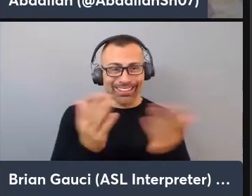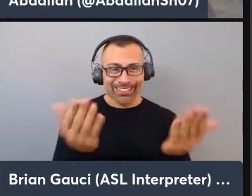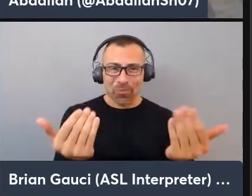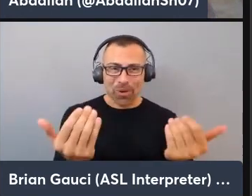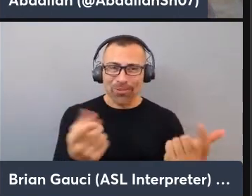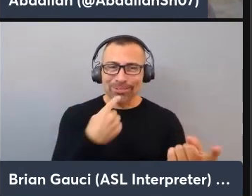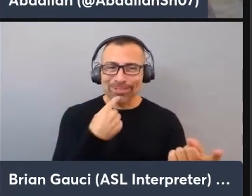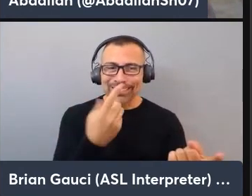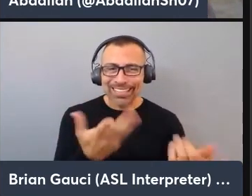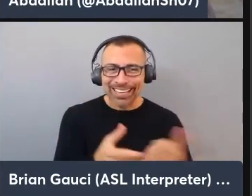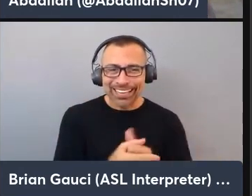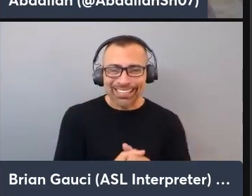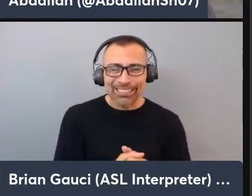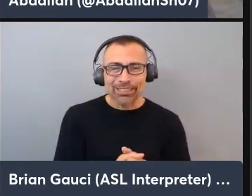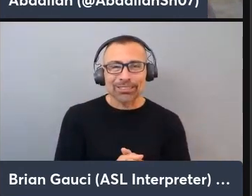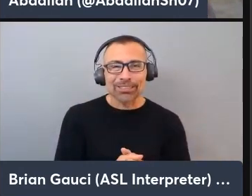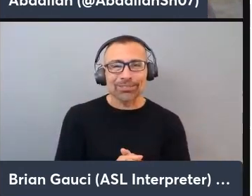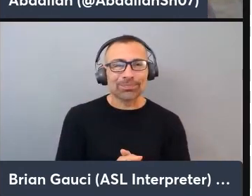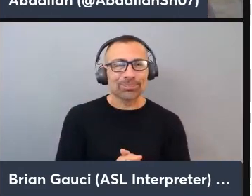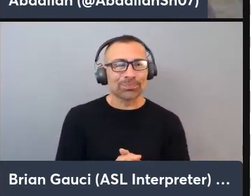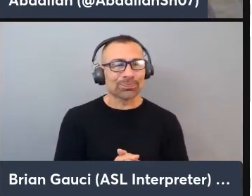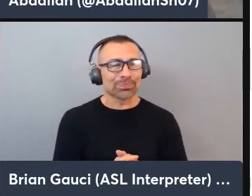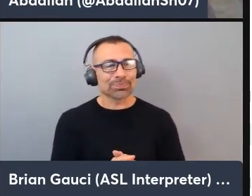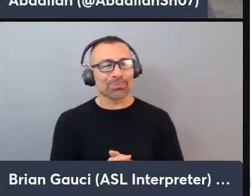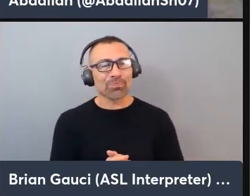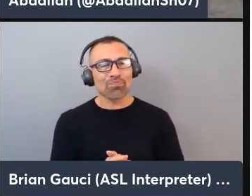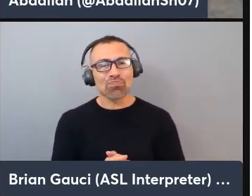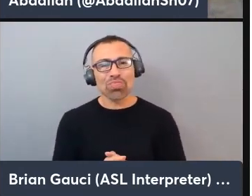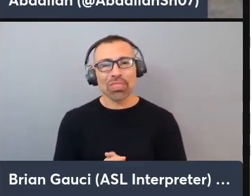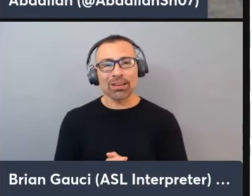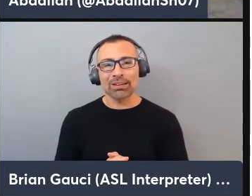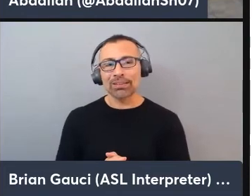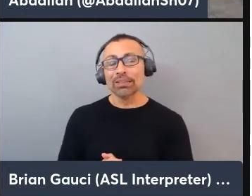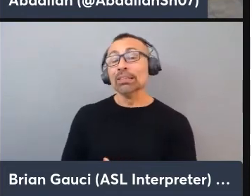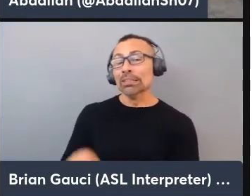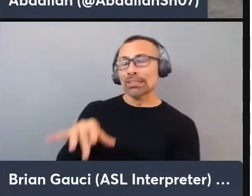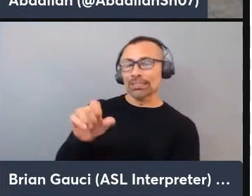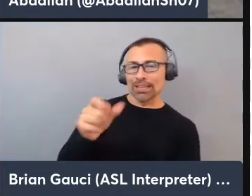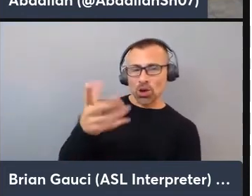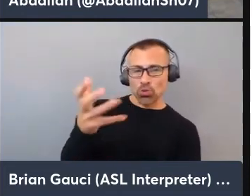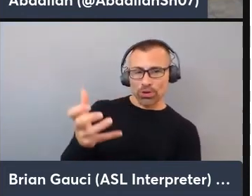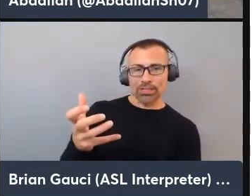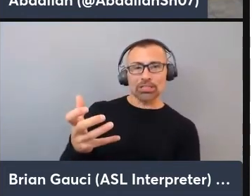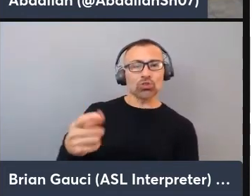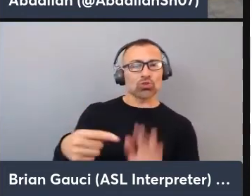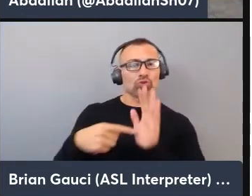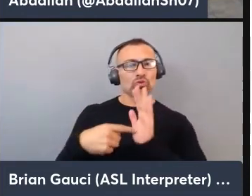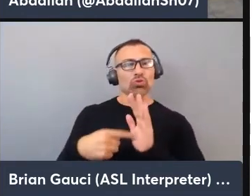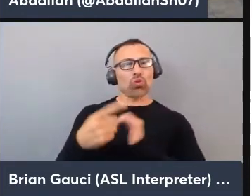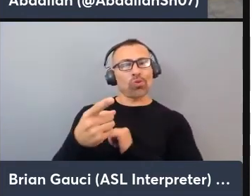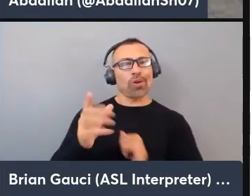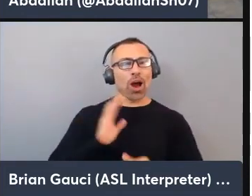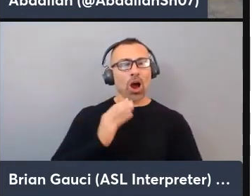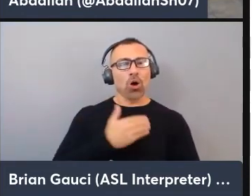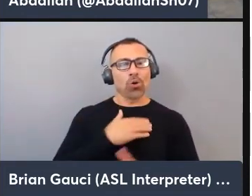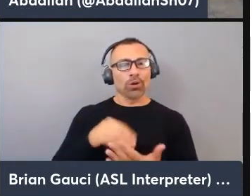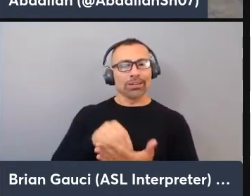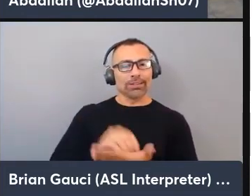Yeah, I wanted to also share our authenticator documentation. It lives in our UI documentation site,